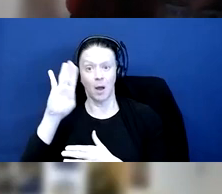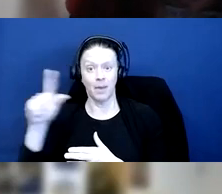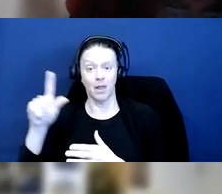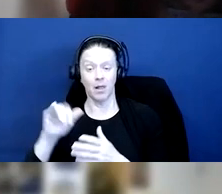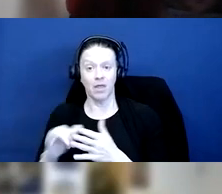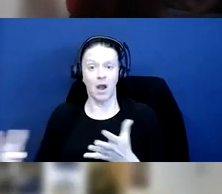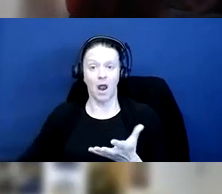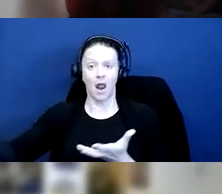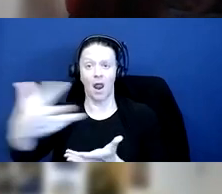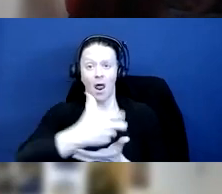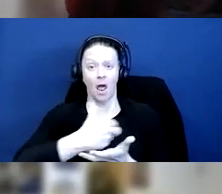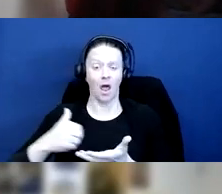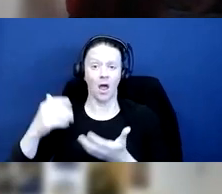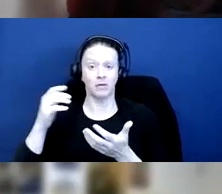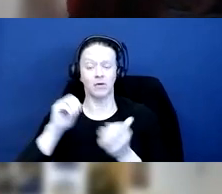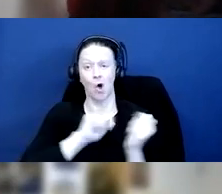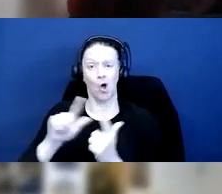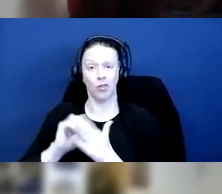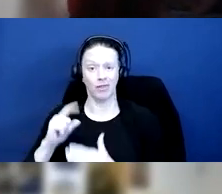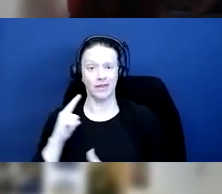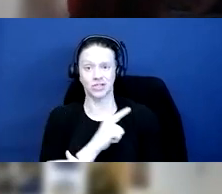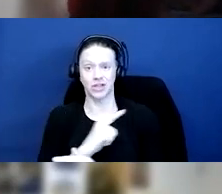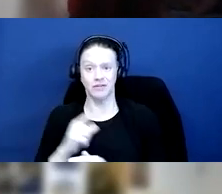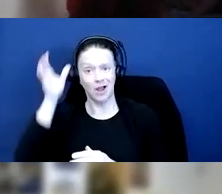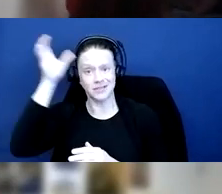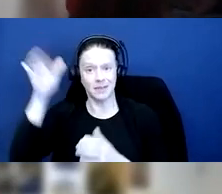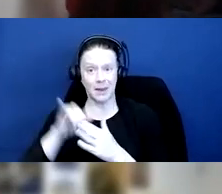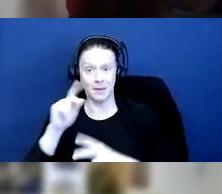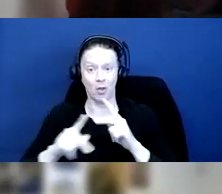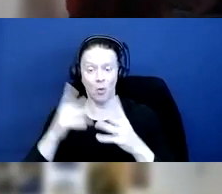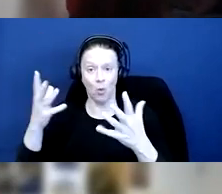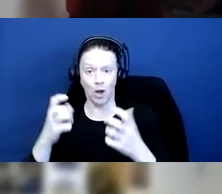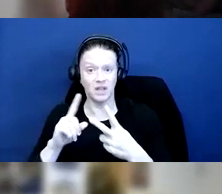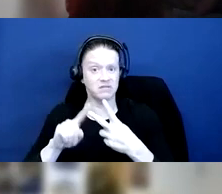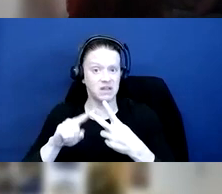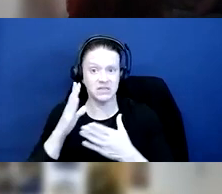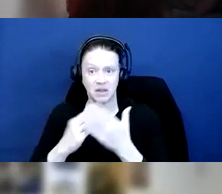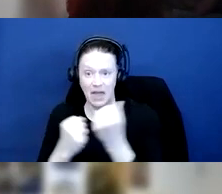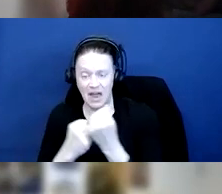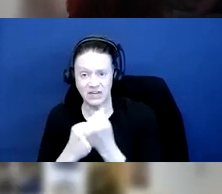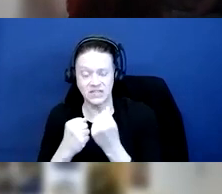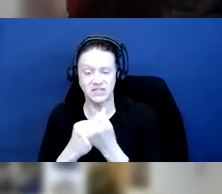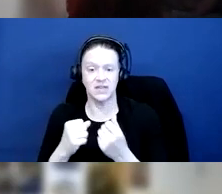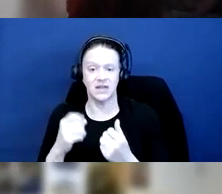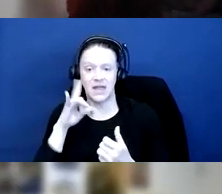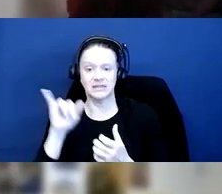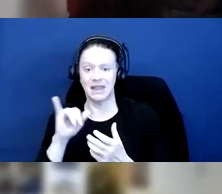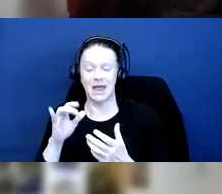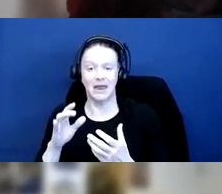the legislative concepts that people wanted, there's some advocacy, but it's like the diving catch, right,